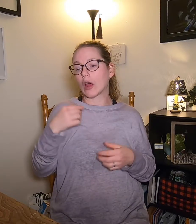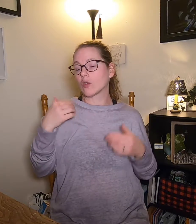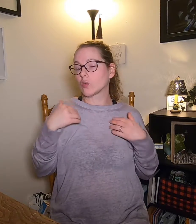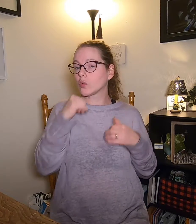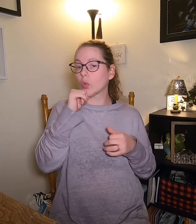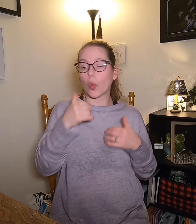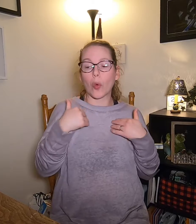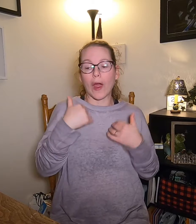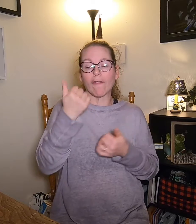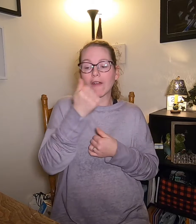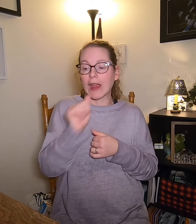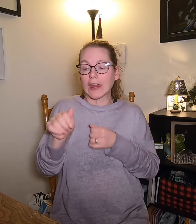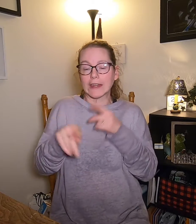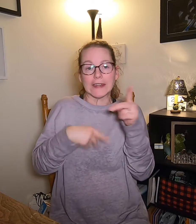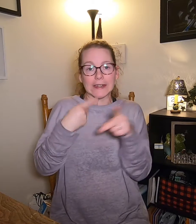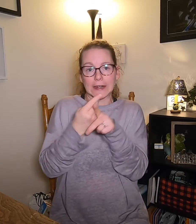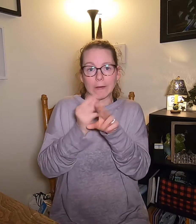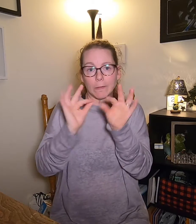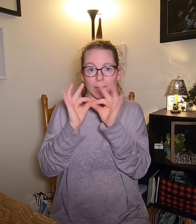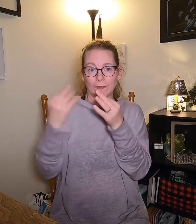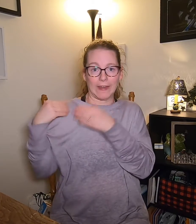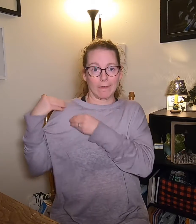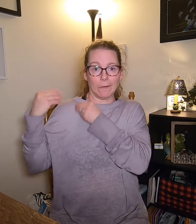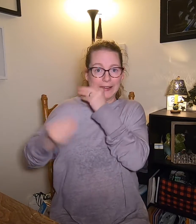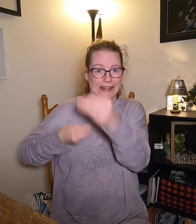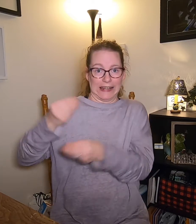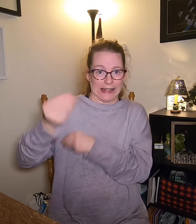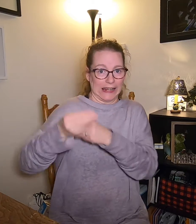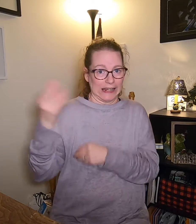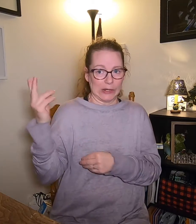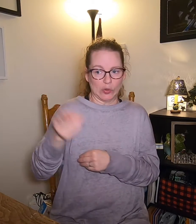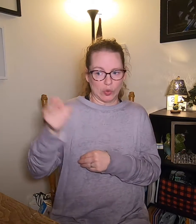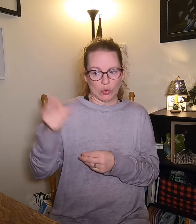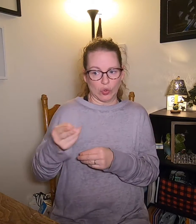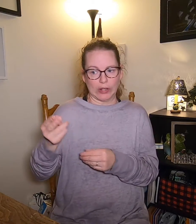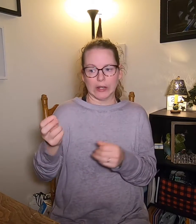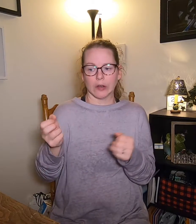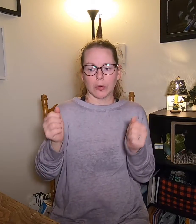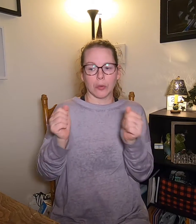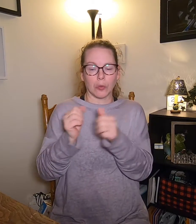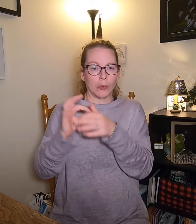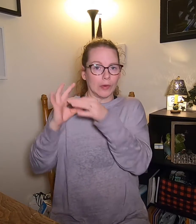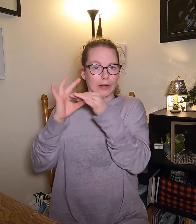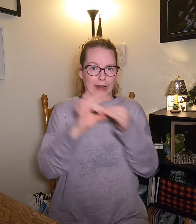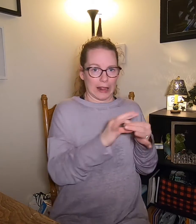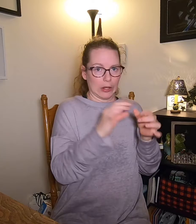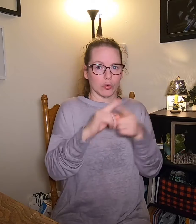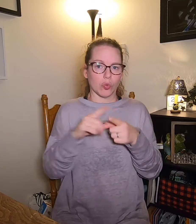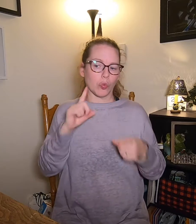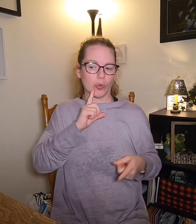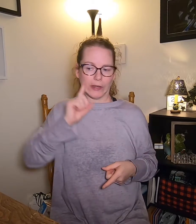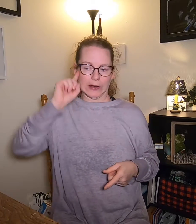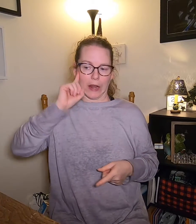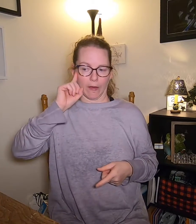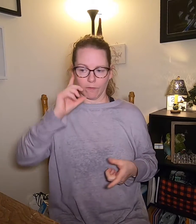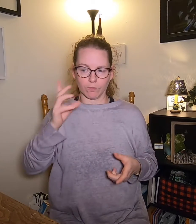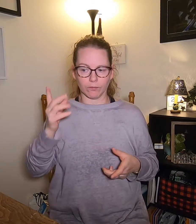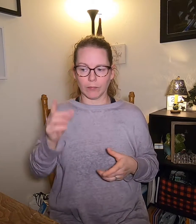I don't have any type of family history related to being deaf.